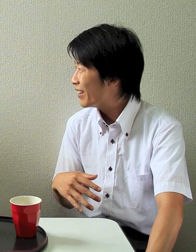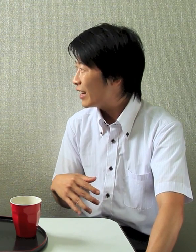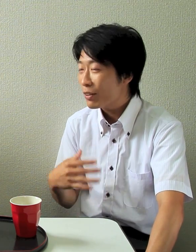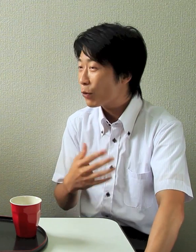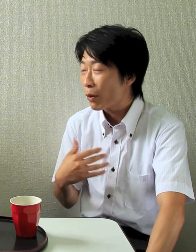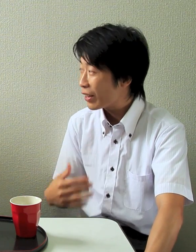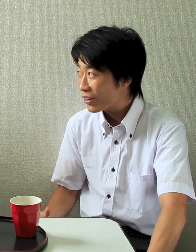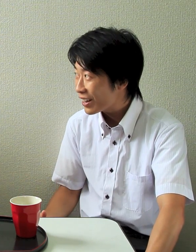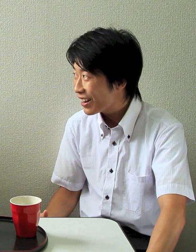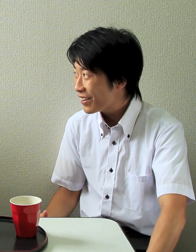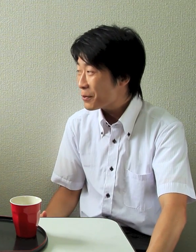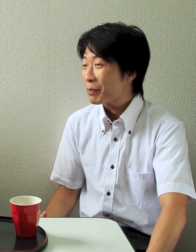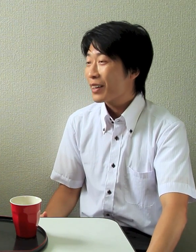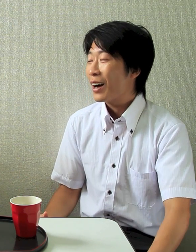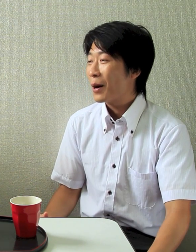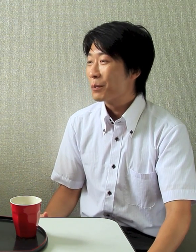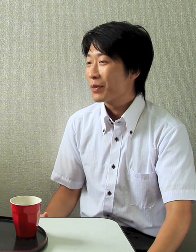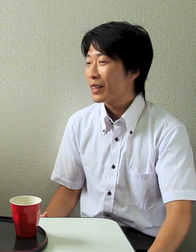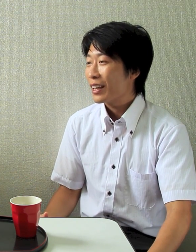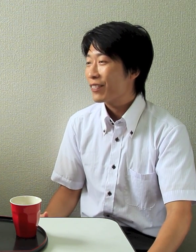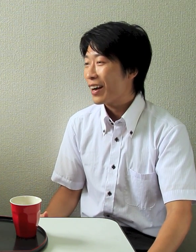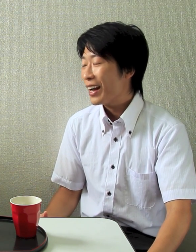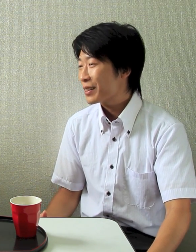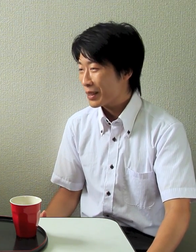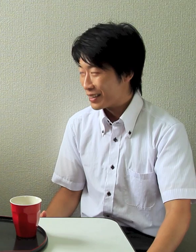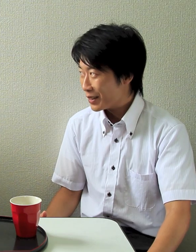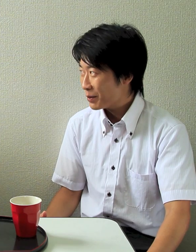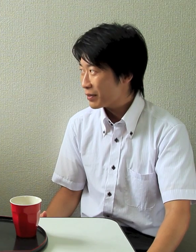We're both hearing, but if I had something to say to him